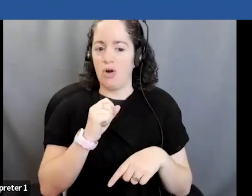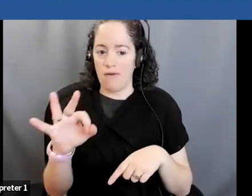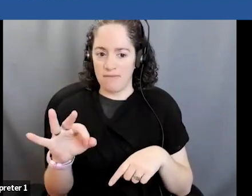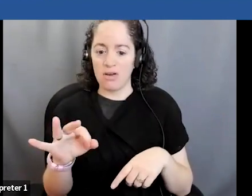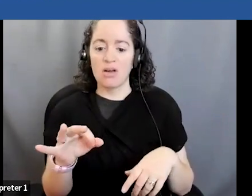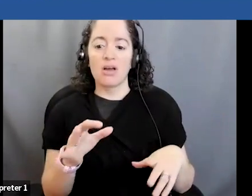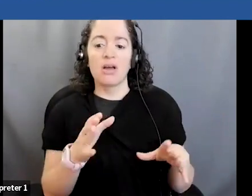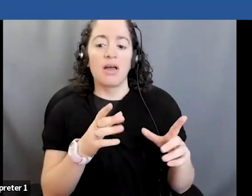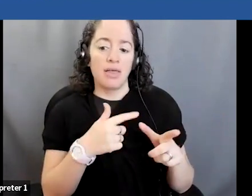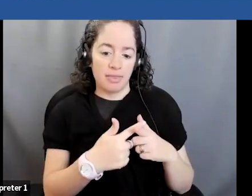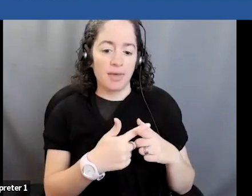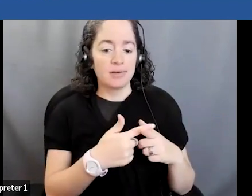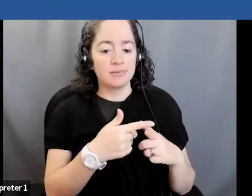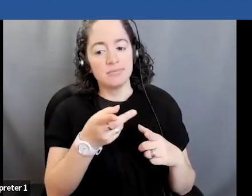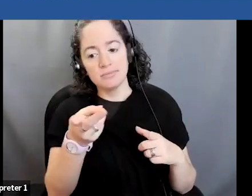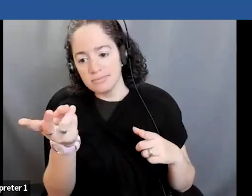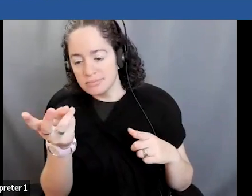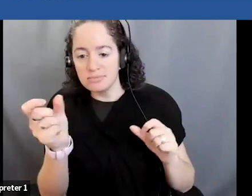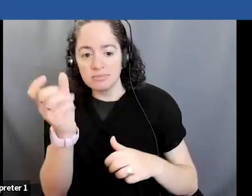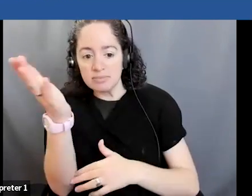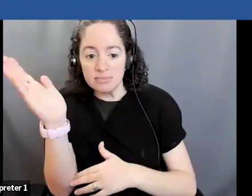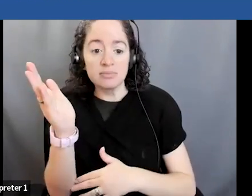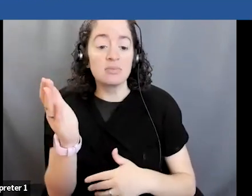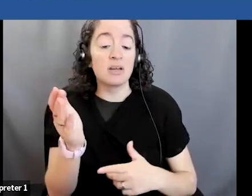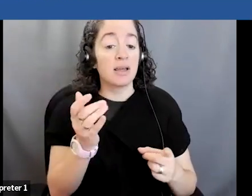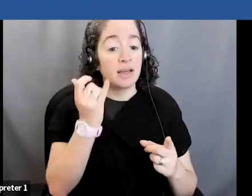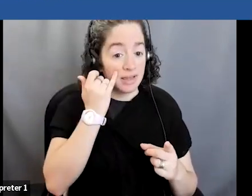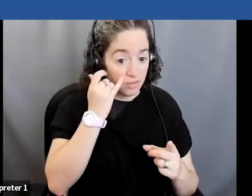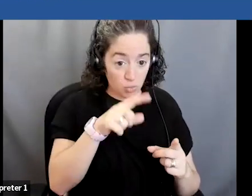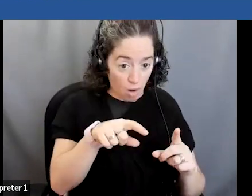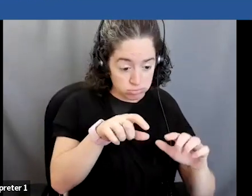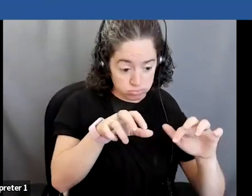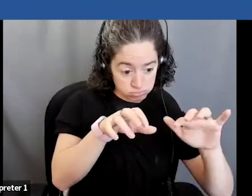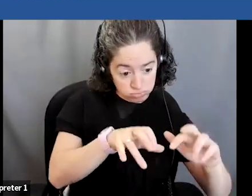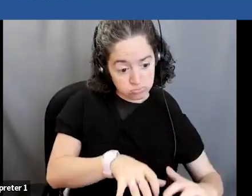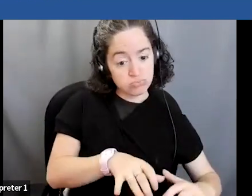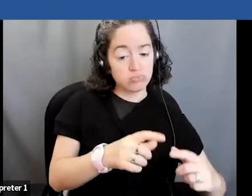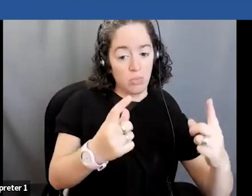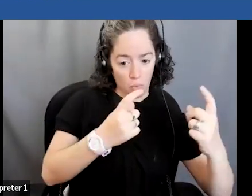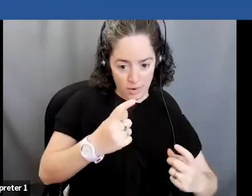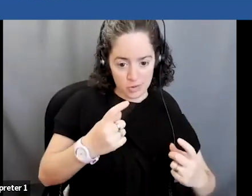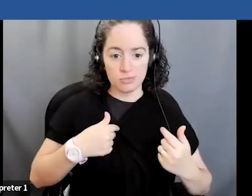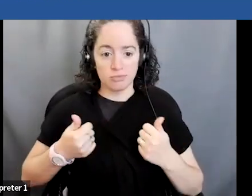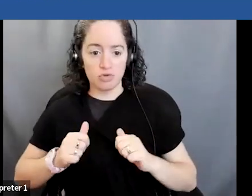If you have any questions, please post them in the Q&A, and I will come back at the end and make sure that they get those answered.